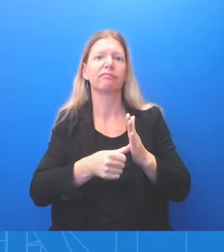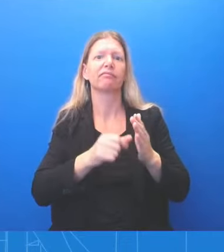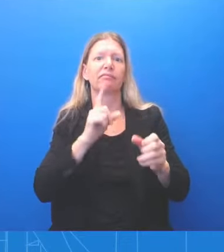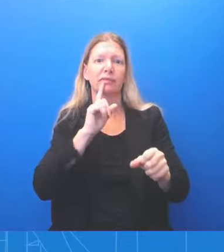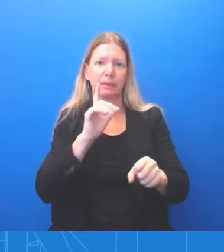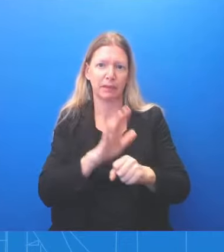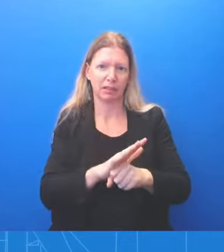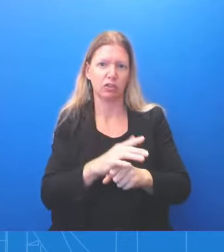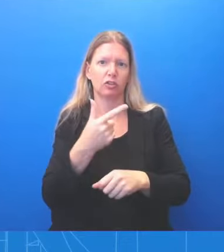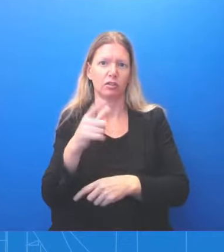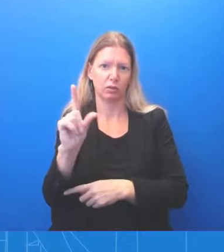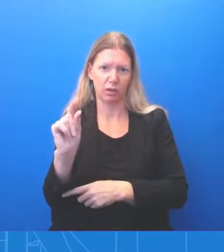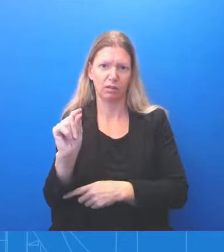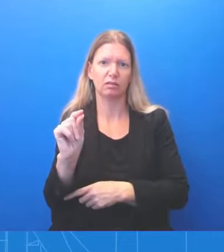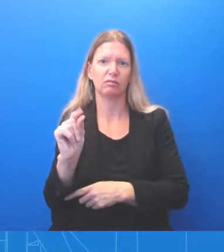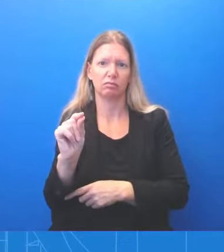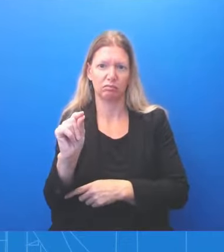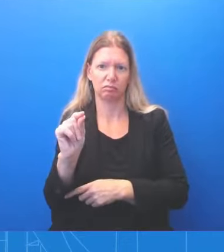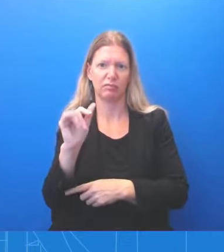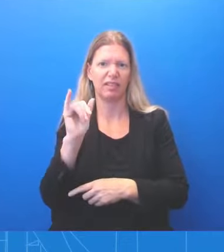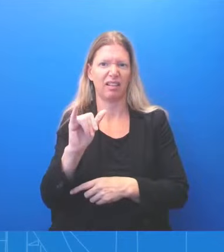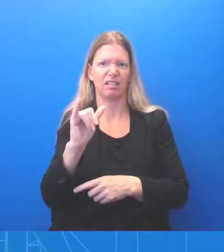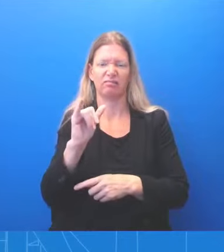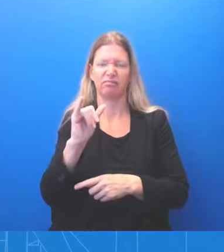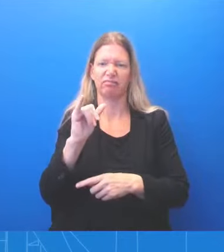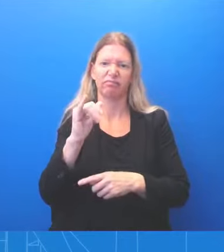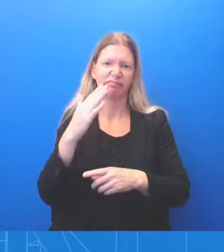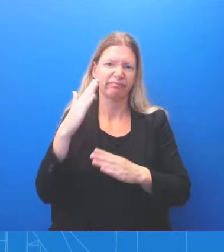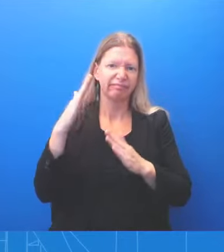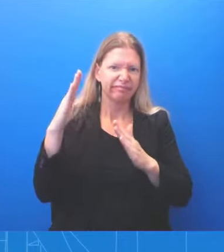of economic cooperation globally. He'll discuss a range of joint efforts